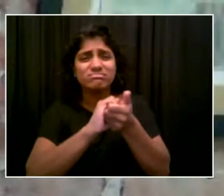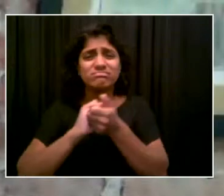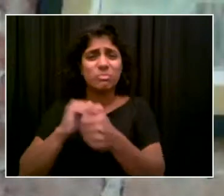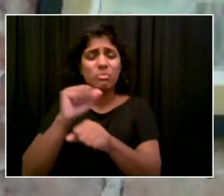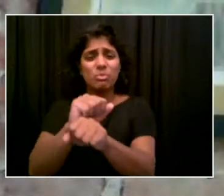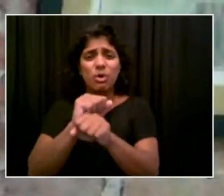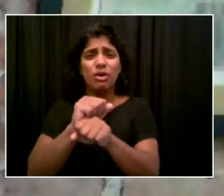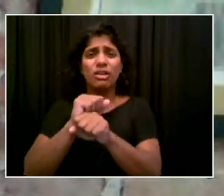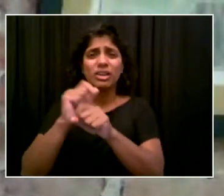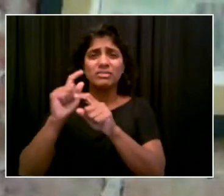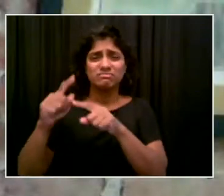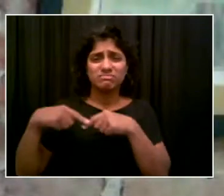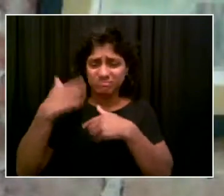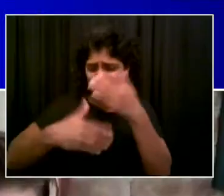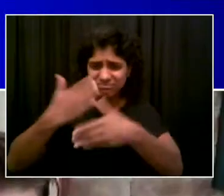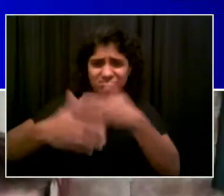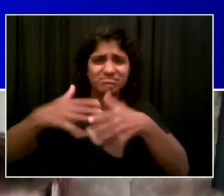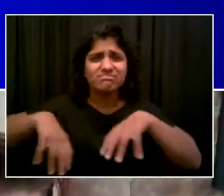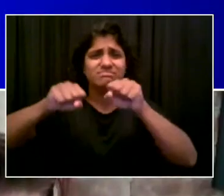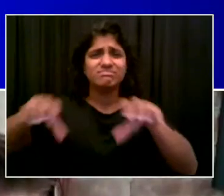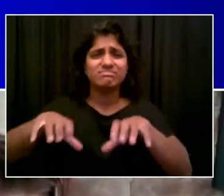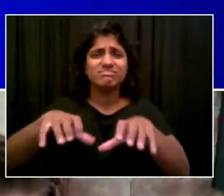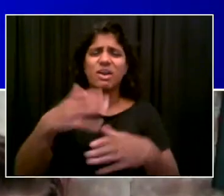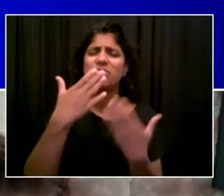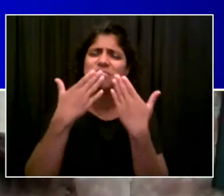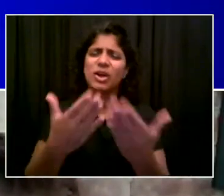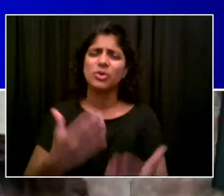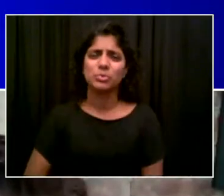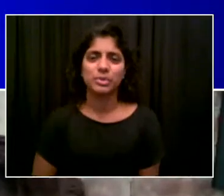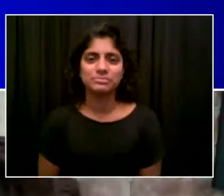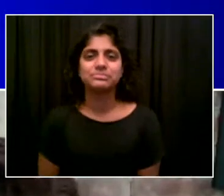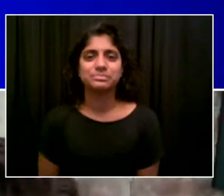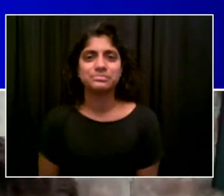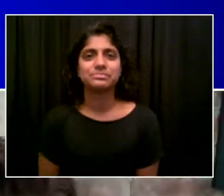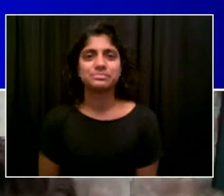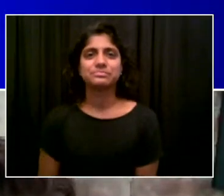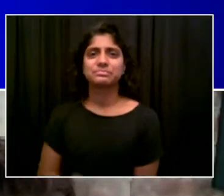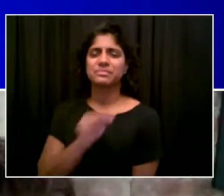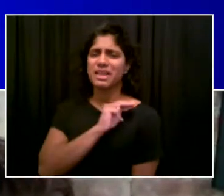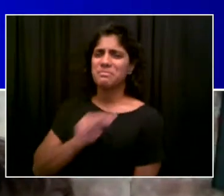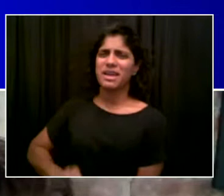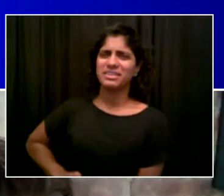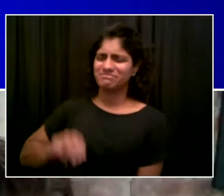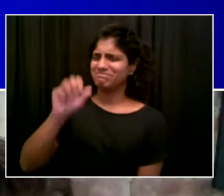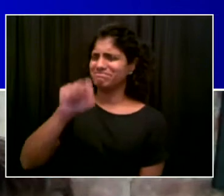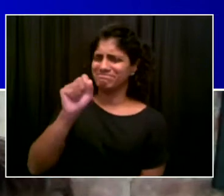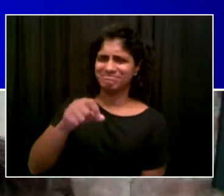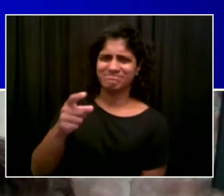LET'S KEEP WORKING UNTIL WE GET THIS DONE. WE CAN'T ALLOW THIS YEAR TO END